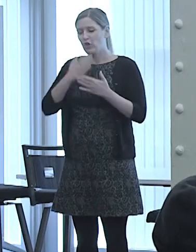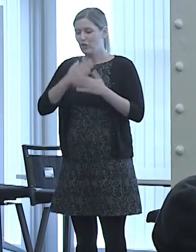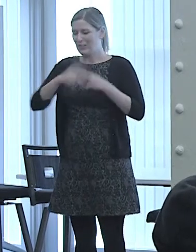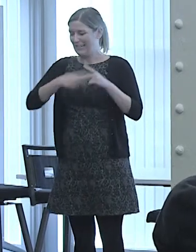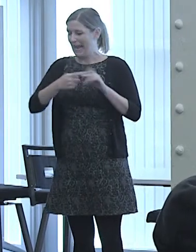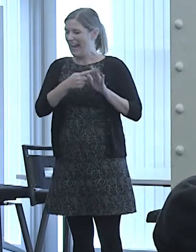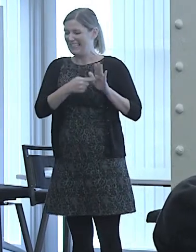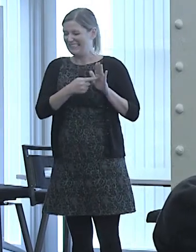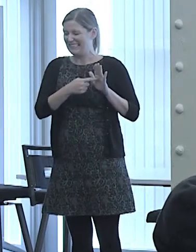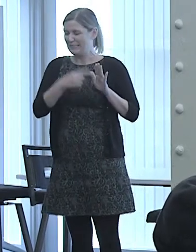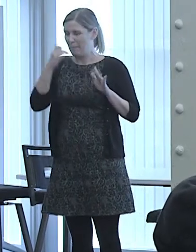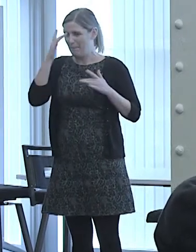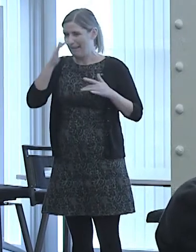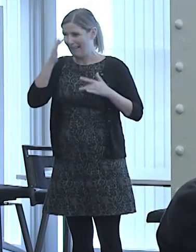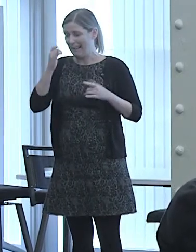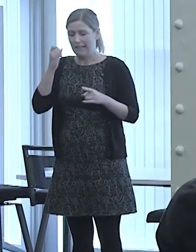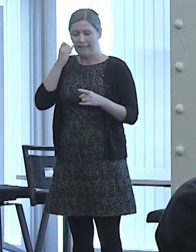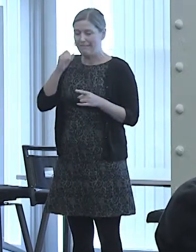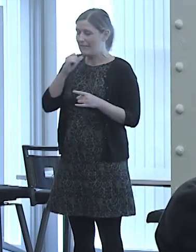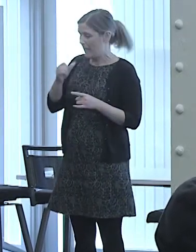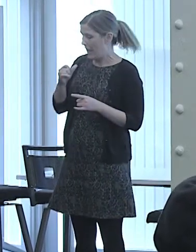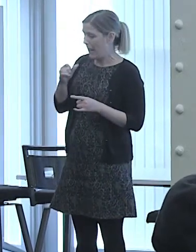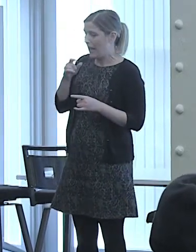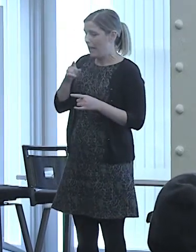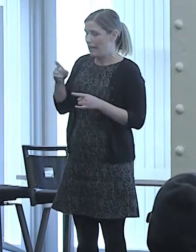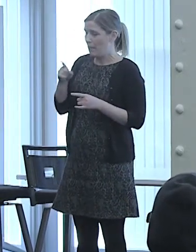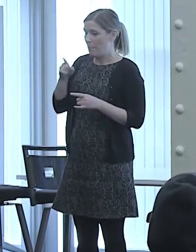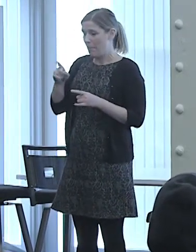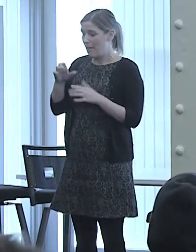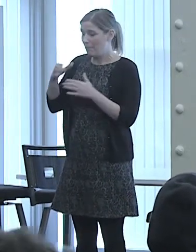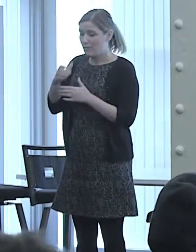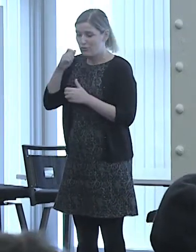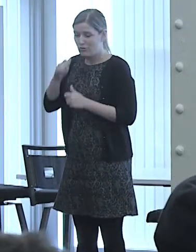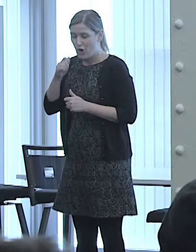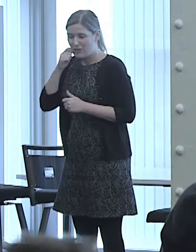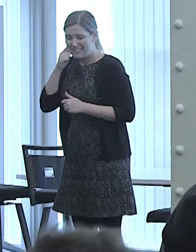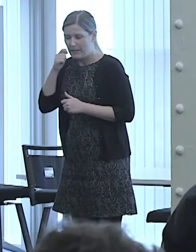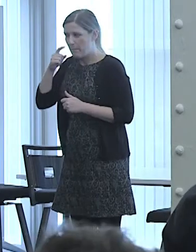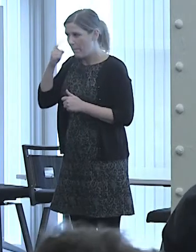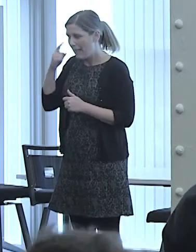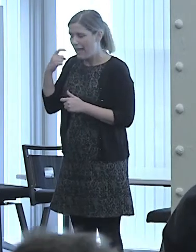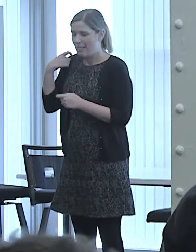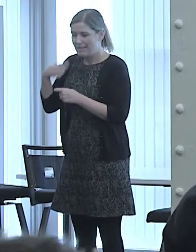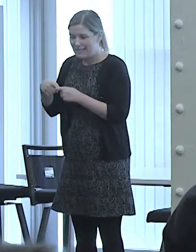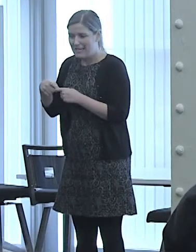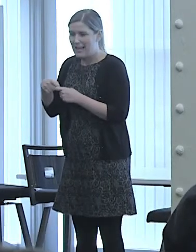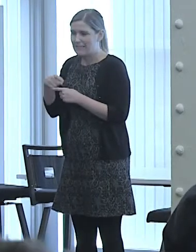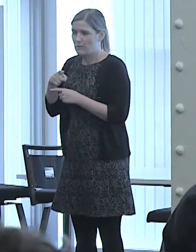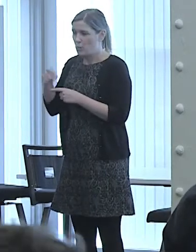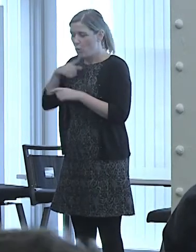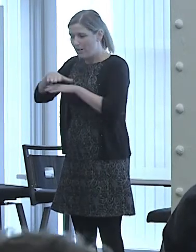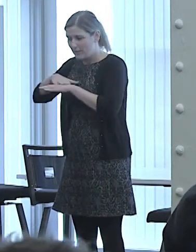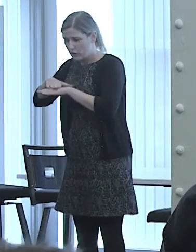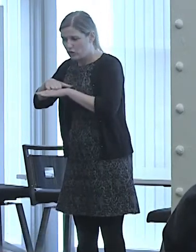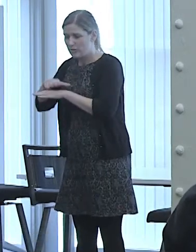And if you are not, if you are racialized, if you are darker, if you are black or Latin-X, if you are indigenous, you will be considered